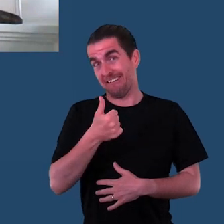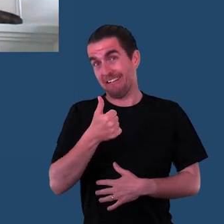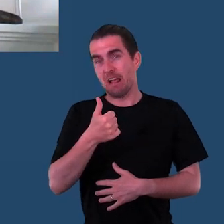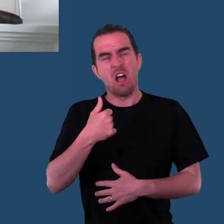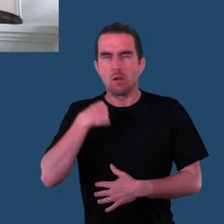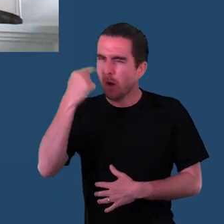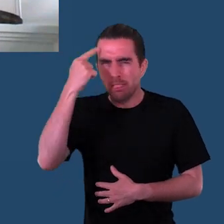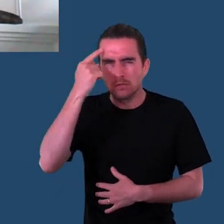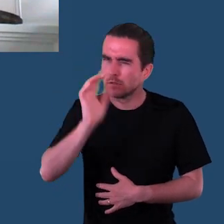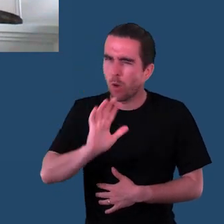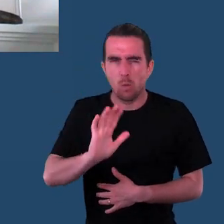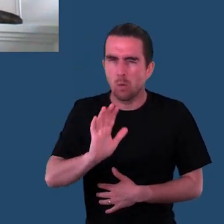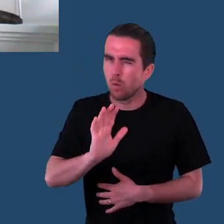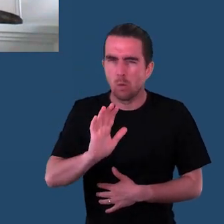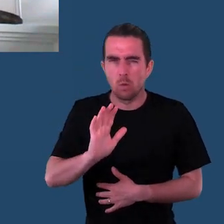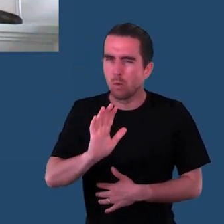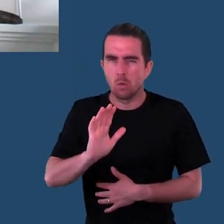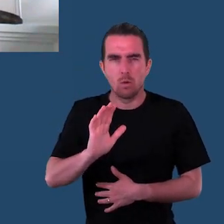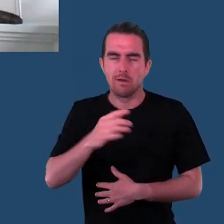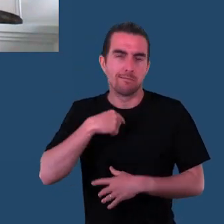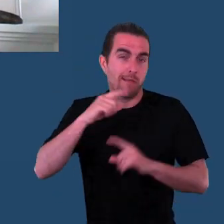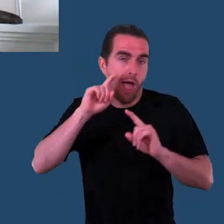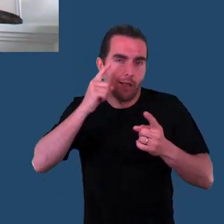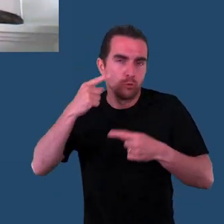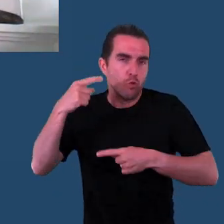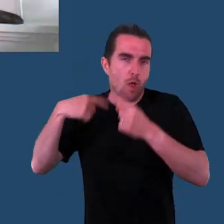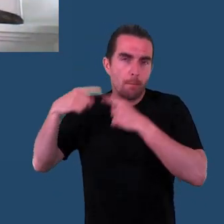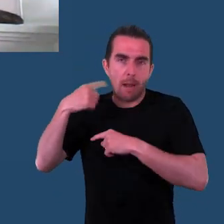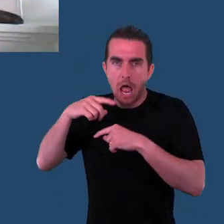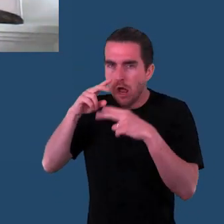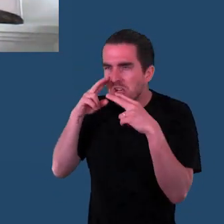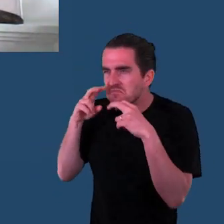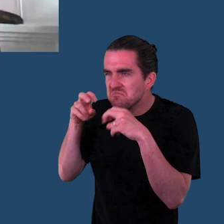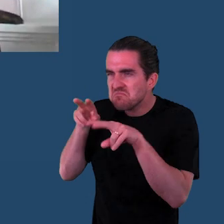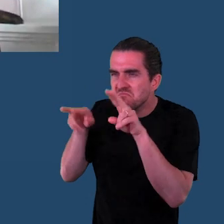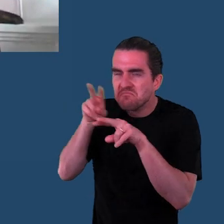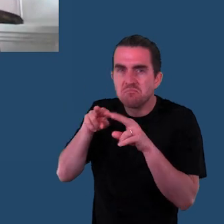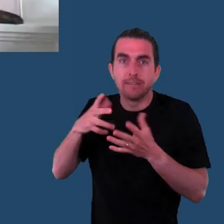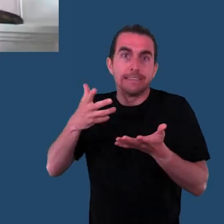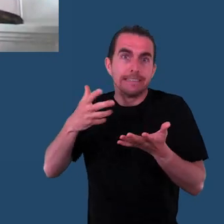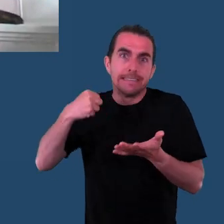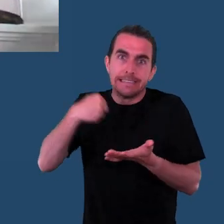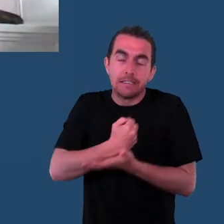So, I don't believe so. I can't go back in time and actually observe them,